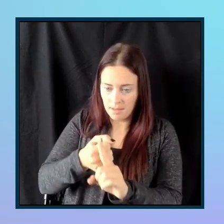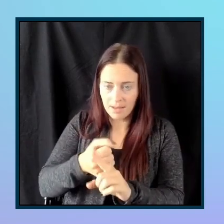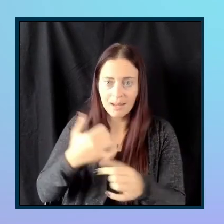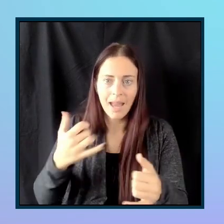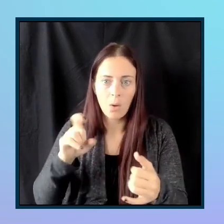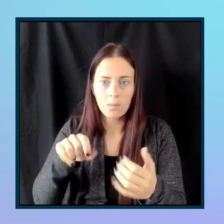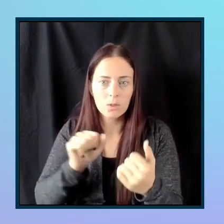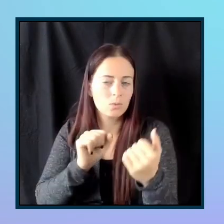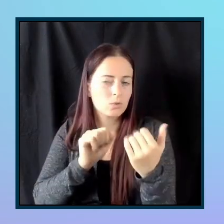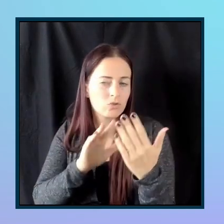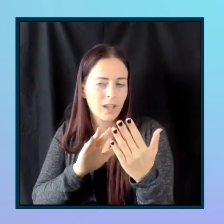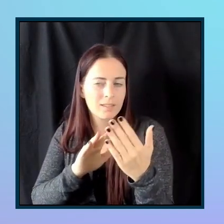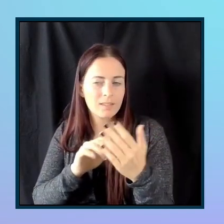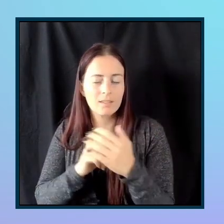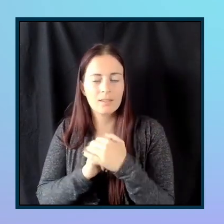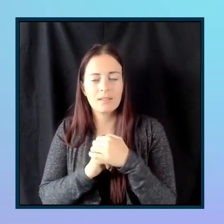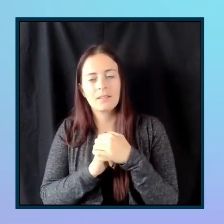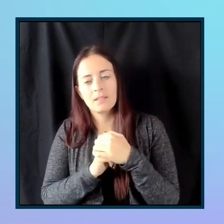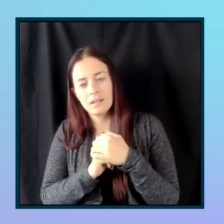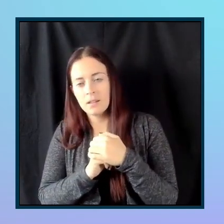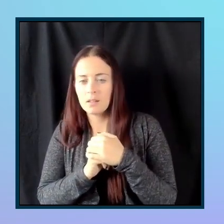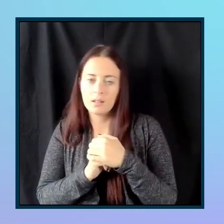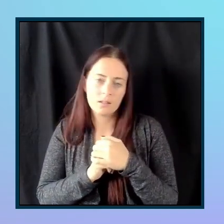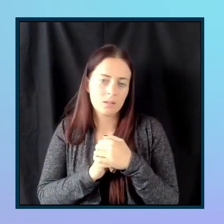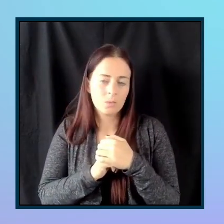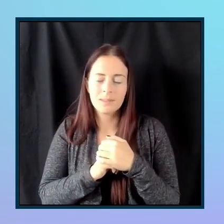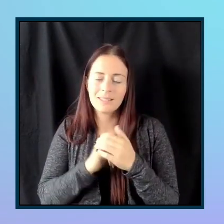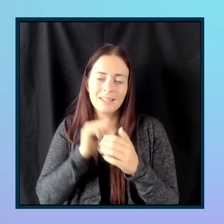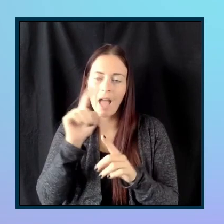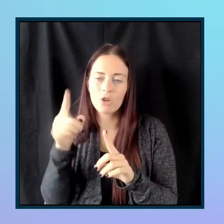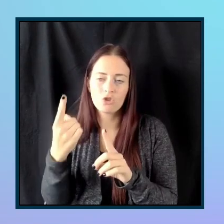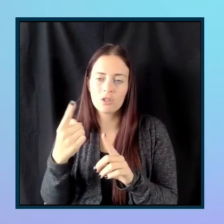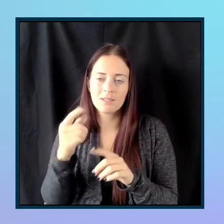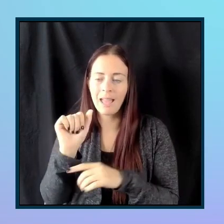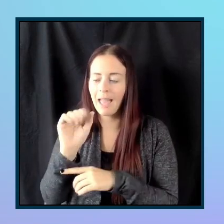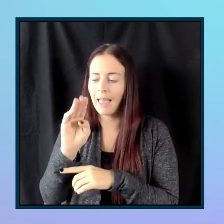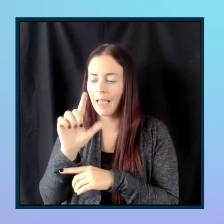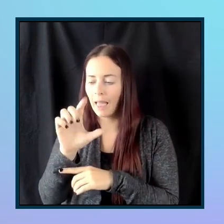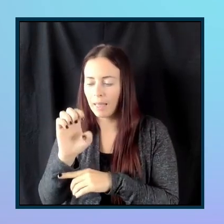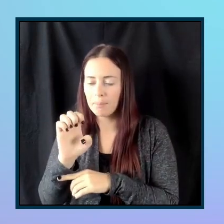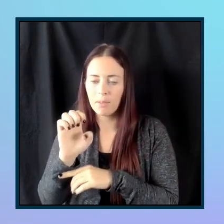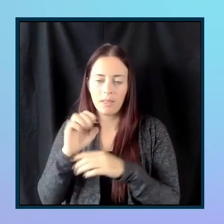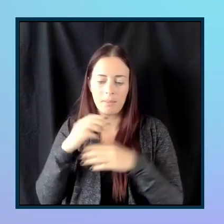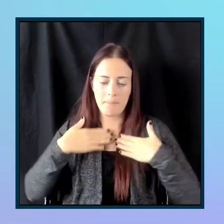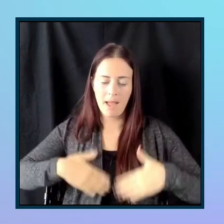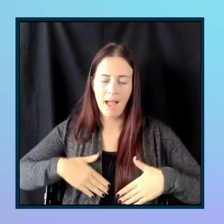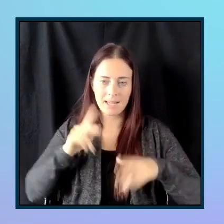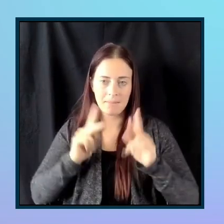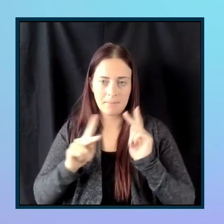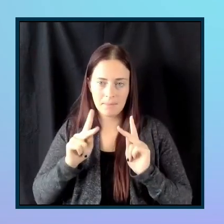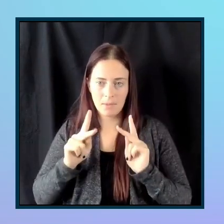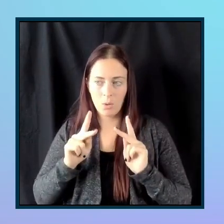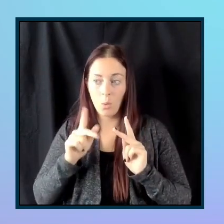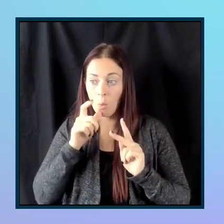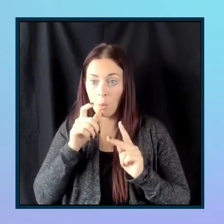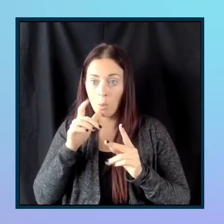And it's more than just able body people, you know, obtaining a disability, right? I wanna make sure that we're also hiring